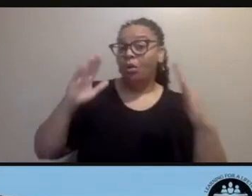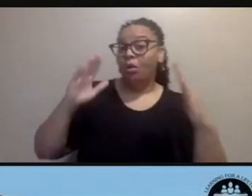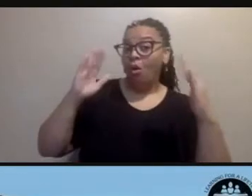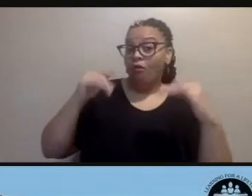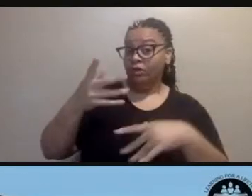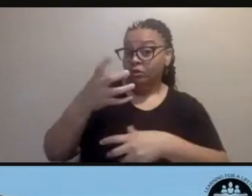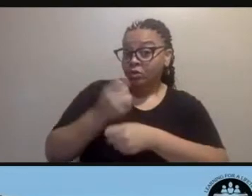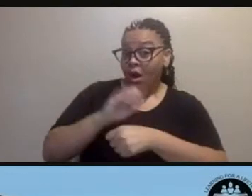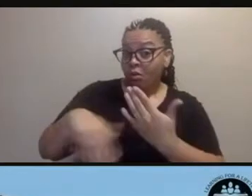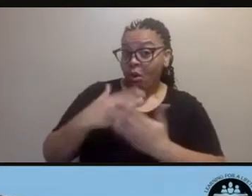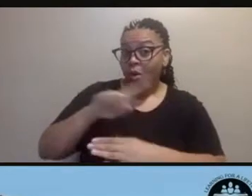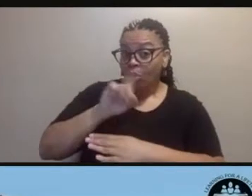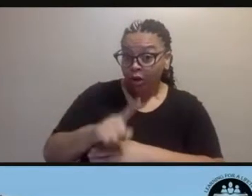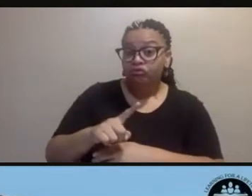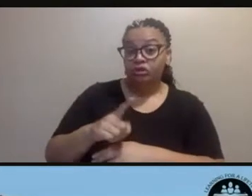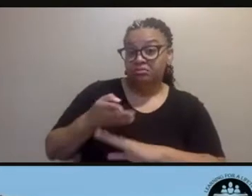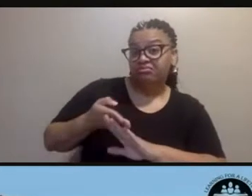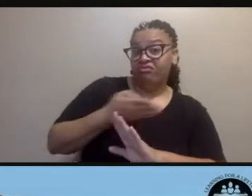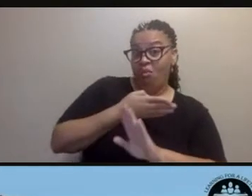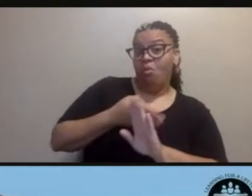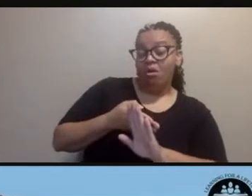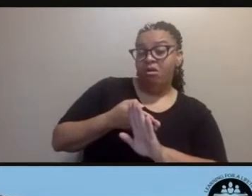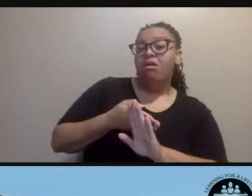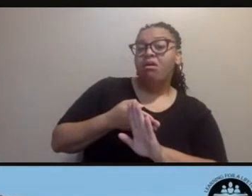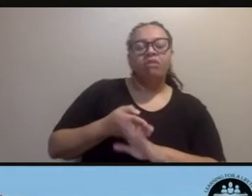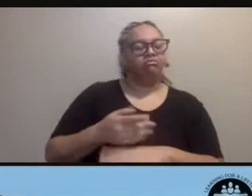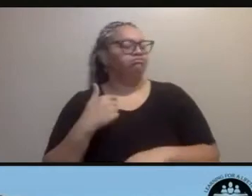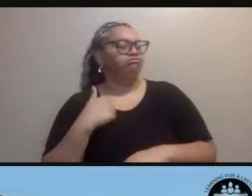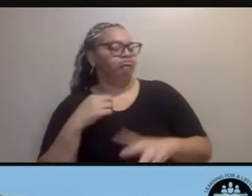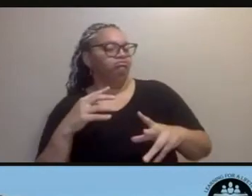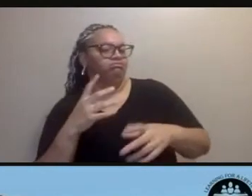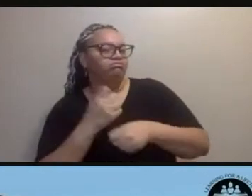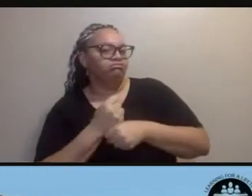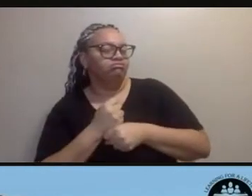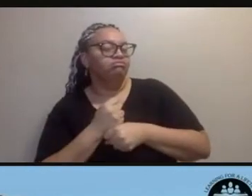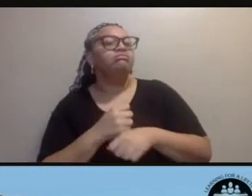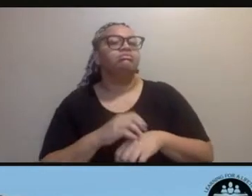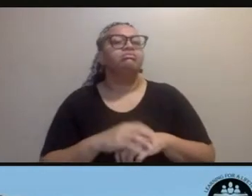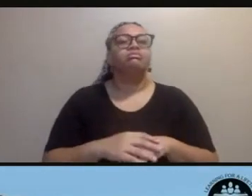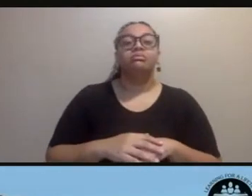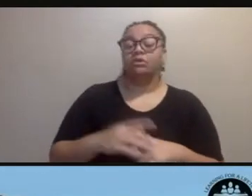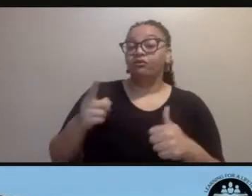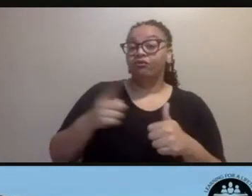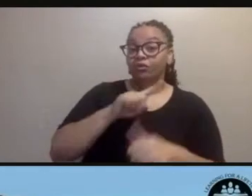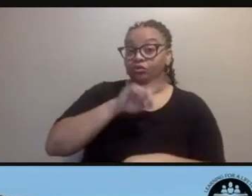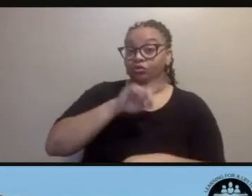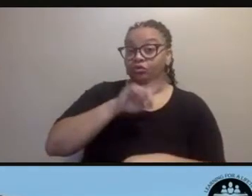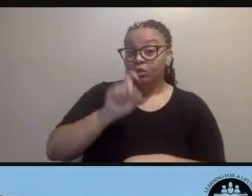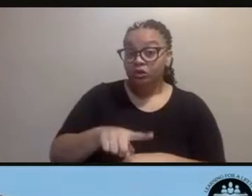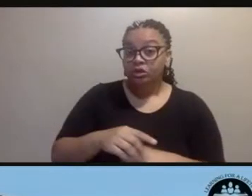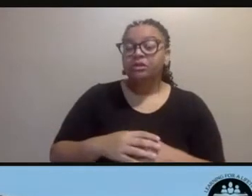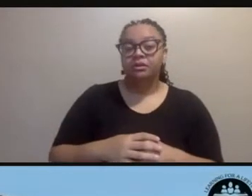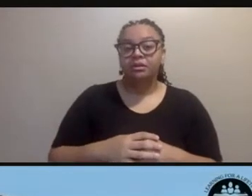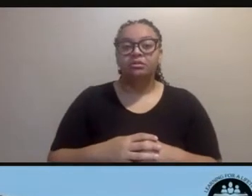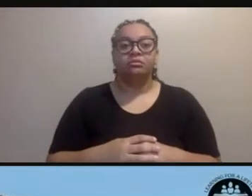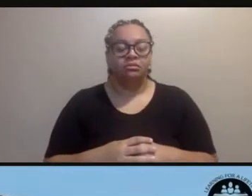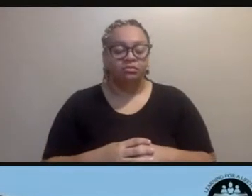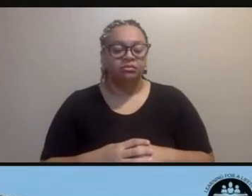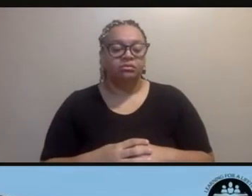I. THANKS FOR DOING IT. NO PRO. YOU RECEIVE THE QUESTIONS IN